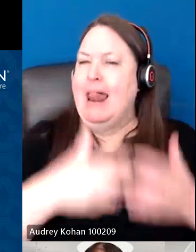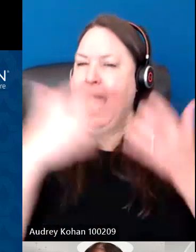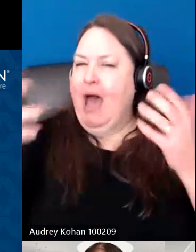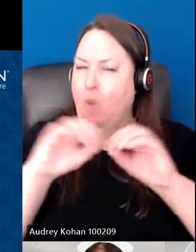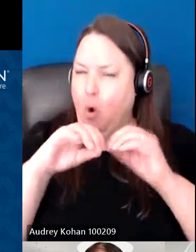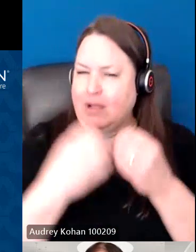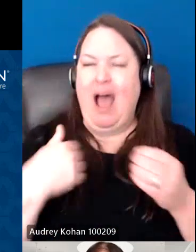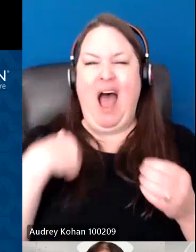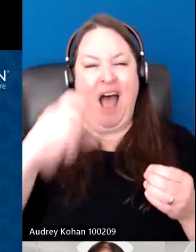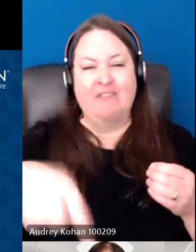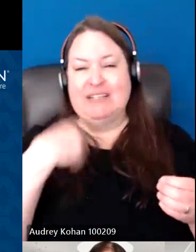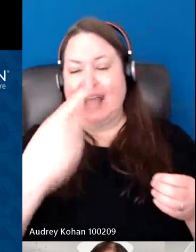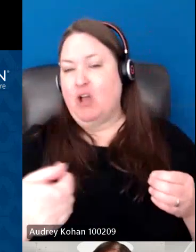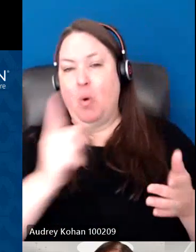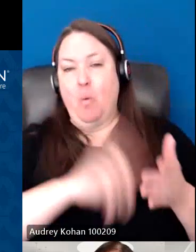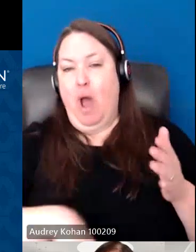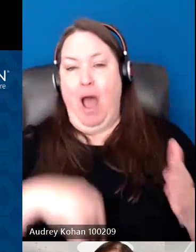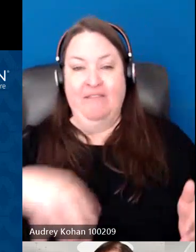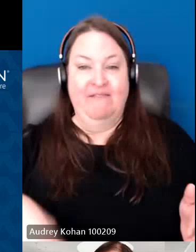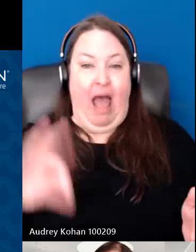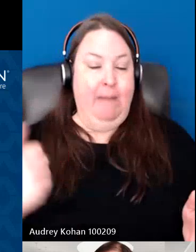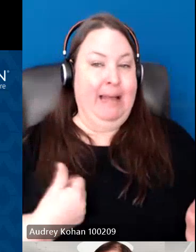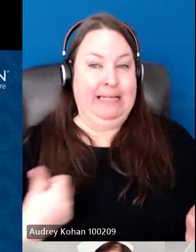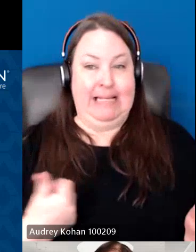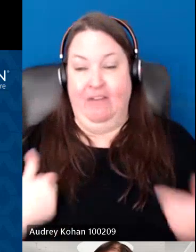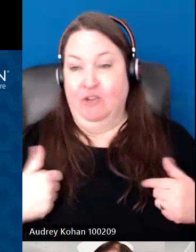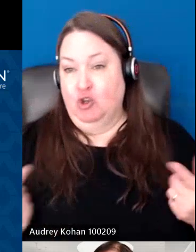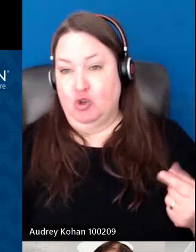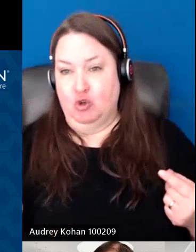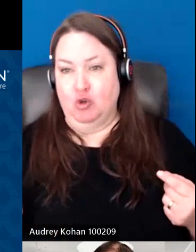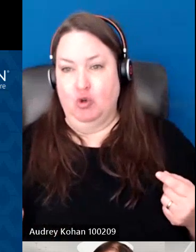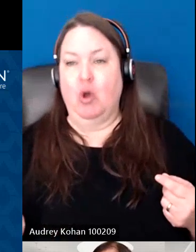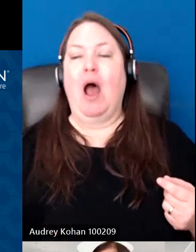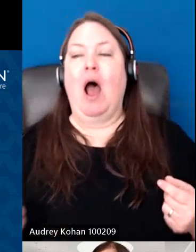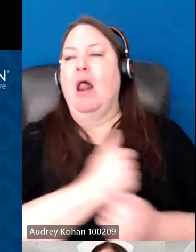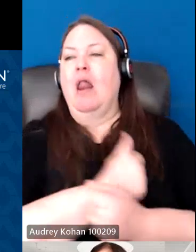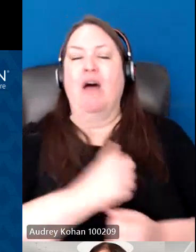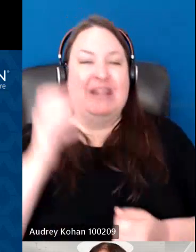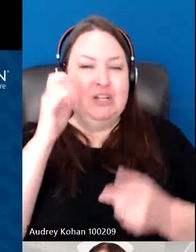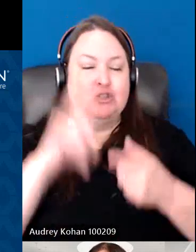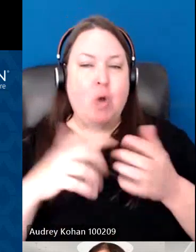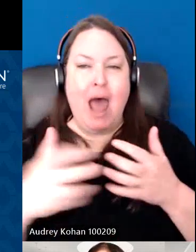tell you what I find myself doing is I love to listen to a lot of podcasts a lot of webinars I'm